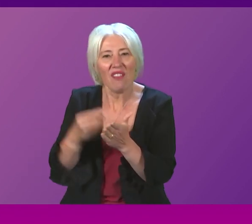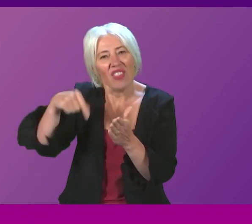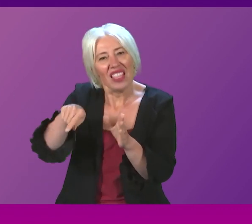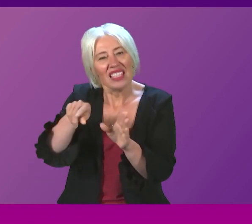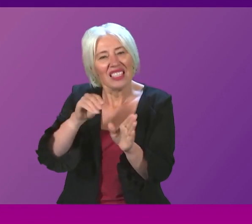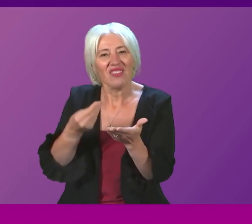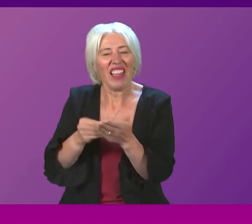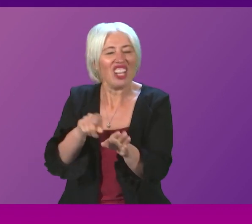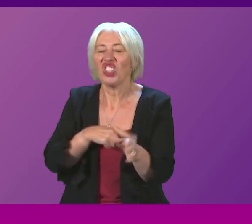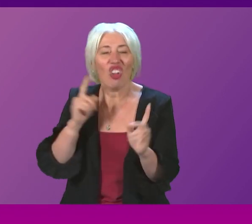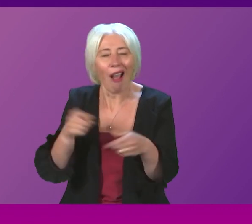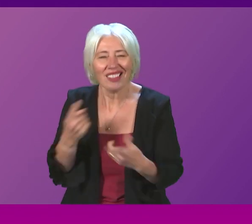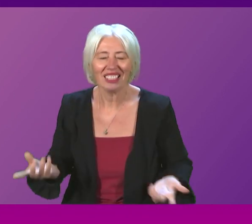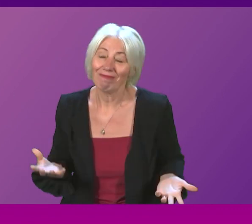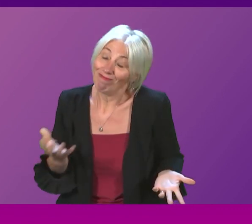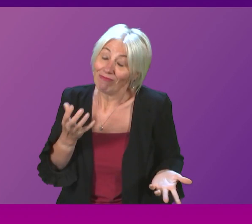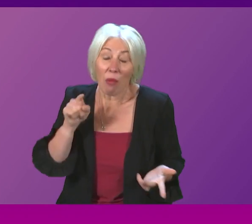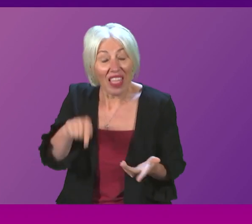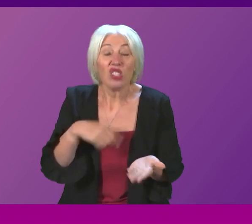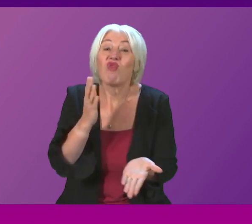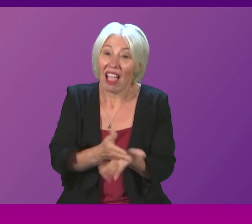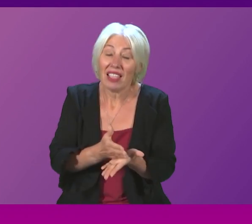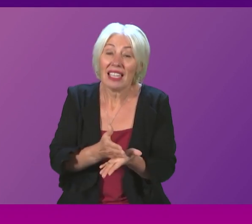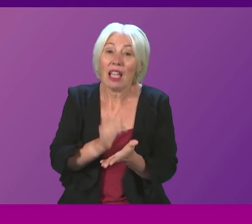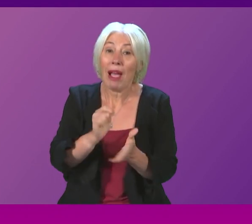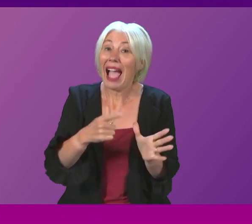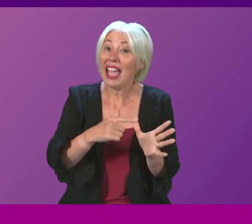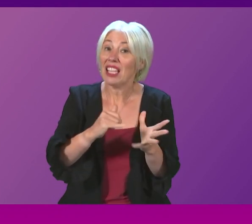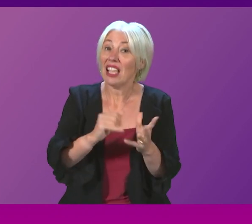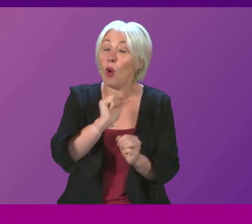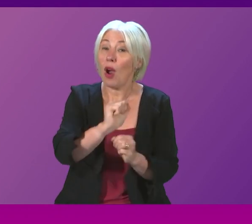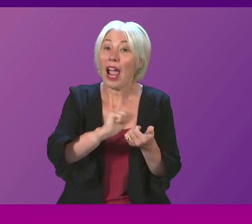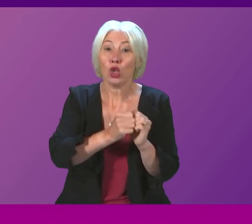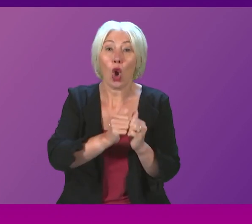That is the reality that Anas Sarwar’s colleagues in Wales openly recognise.